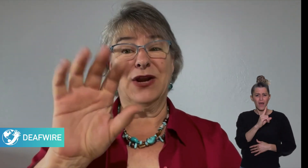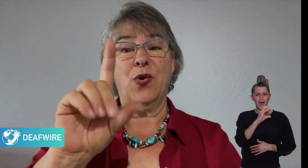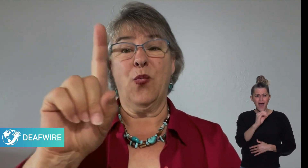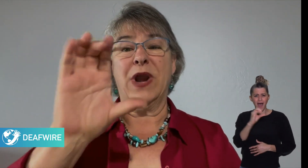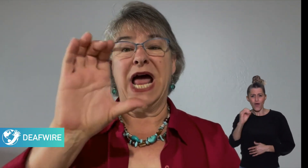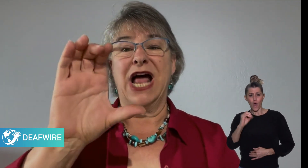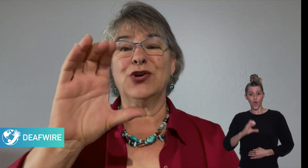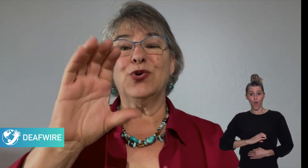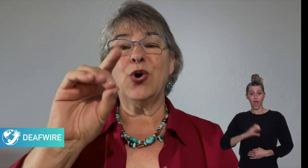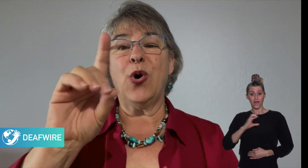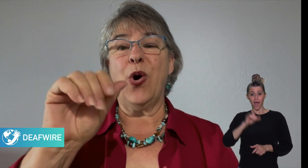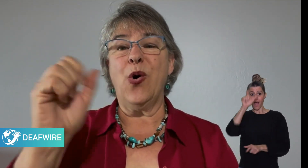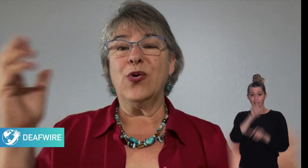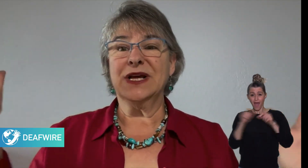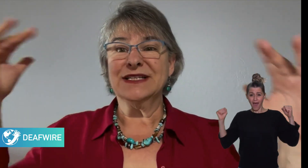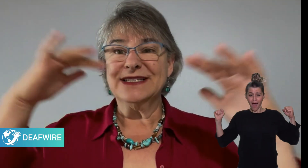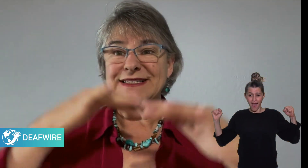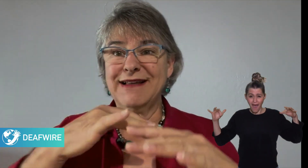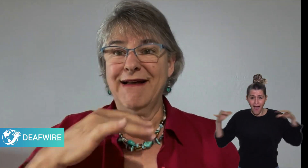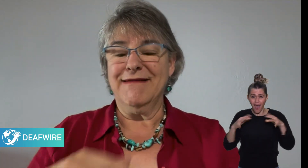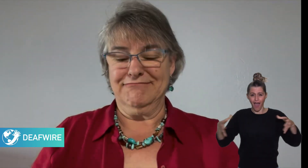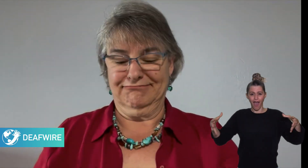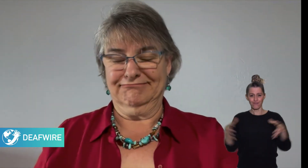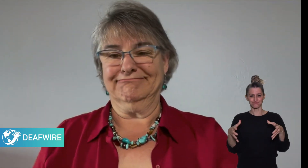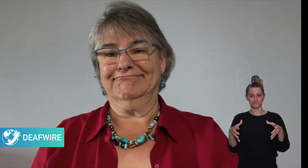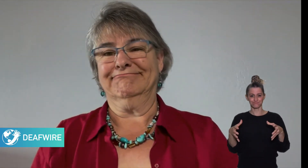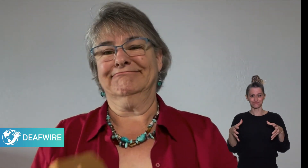One hundred CODAs came together!